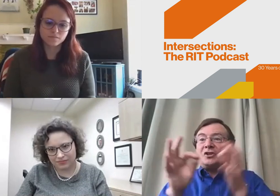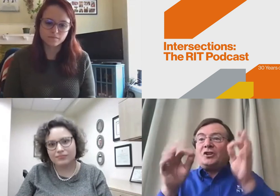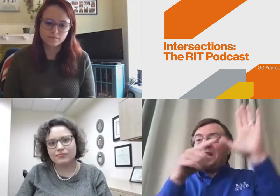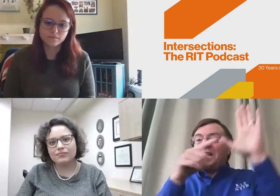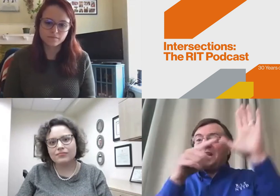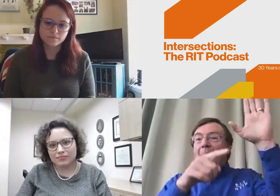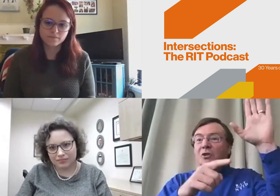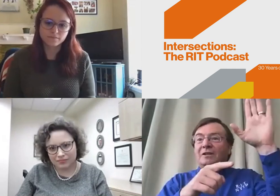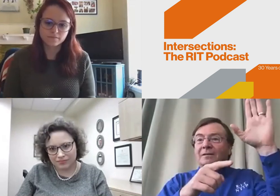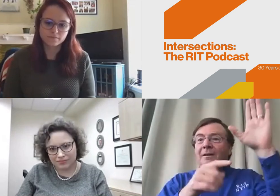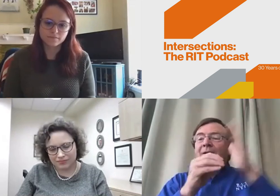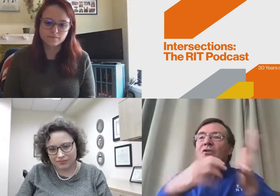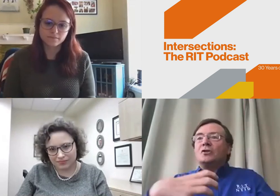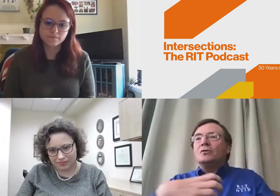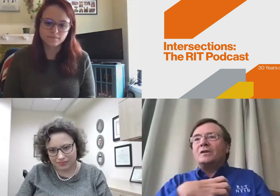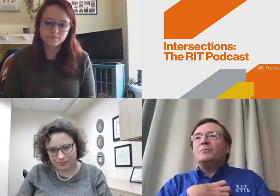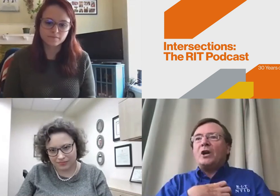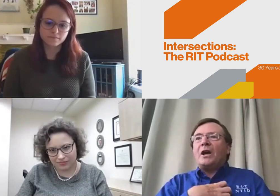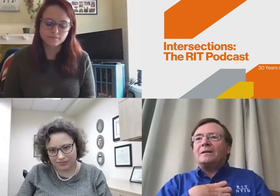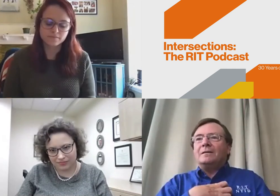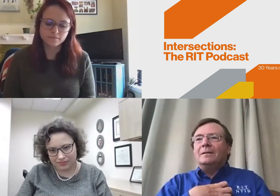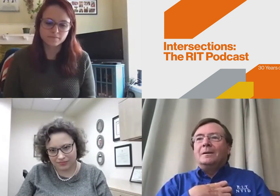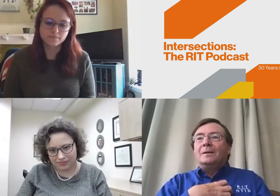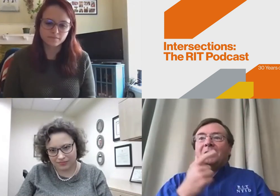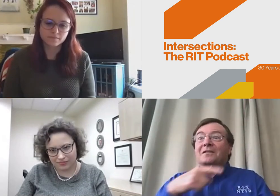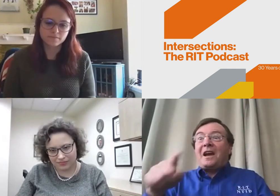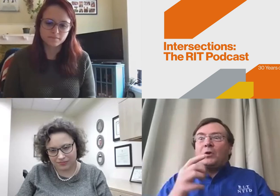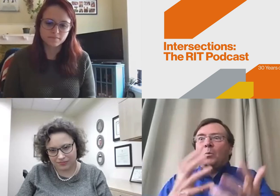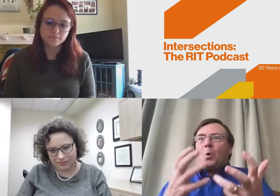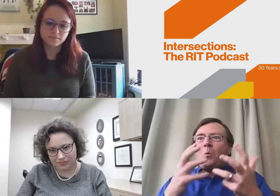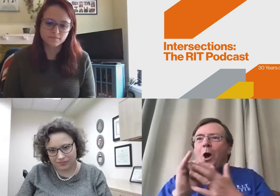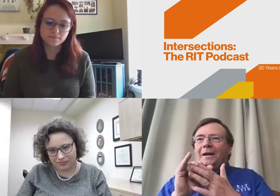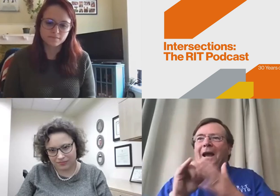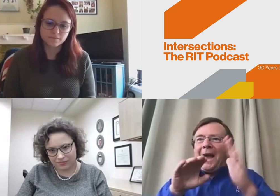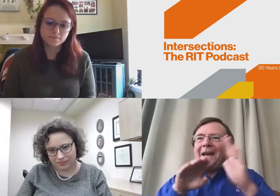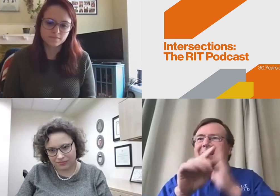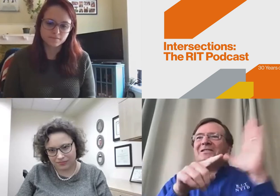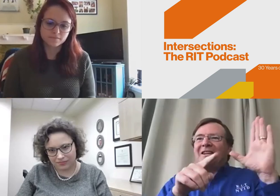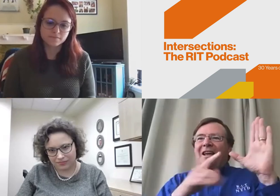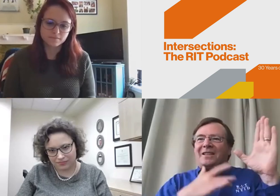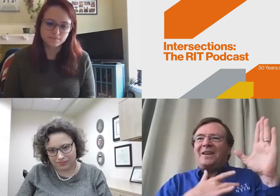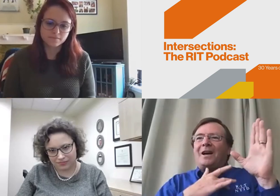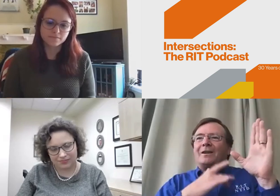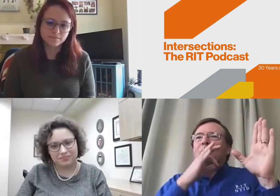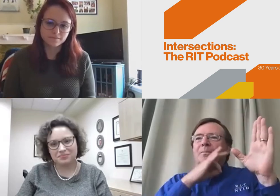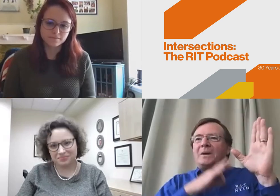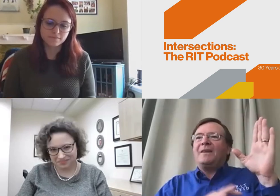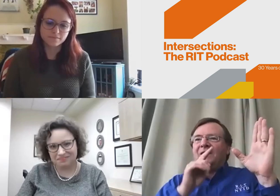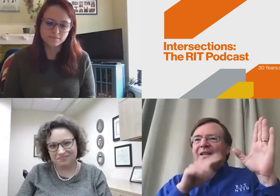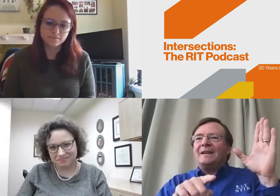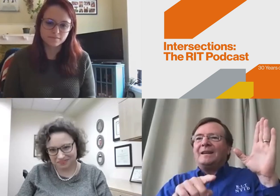captioning, the students objected because everyone wanted access to that, they felt it would benefit them.